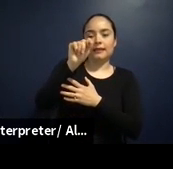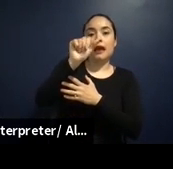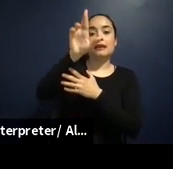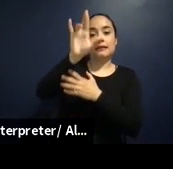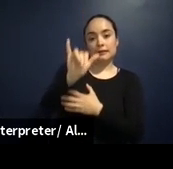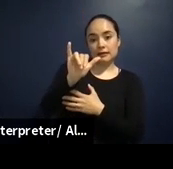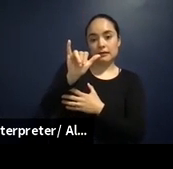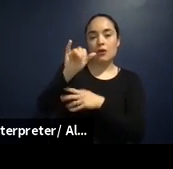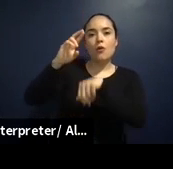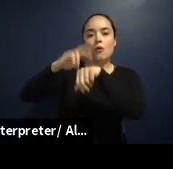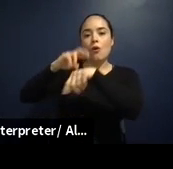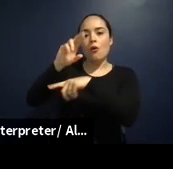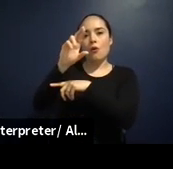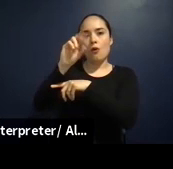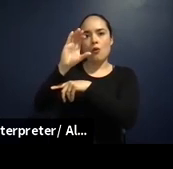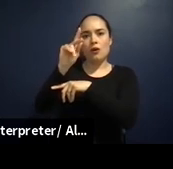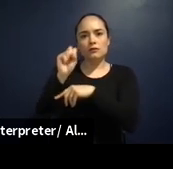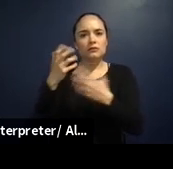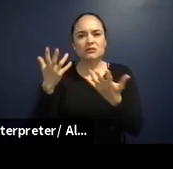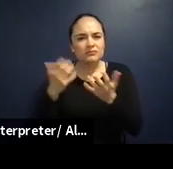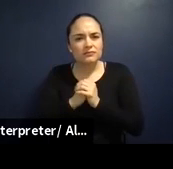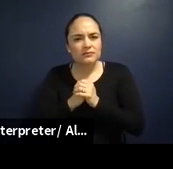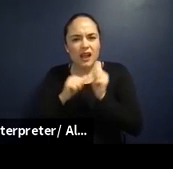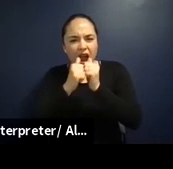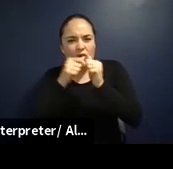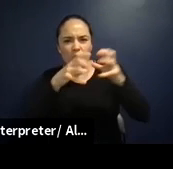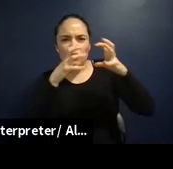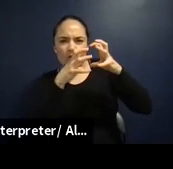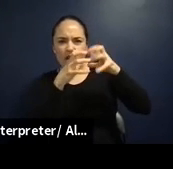did you want to talk about that? [Kim]: Yeah, absolutely. So you can see is that a fossil right in the